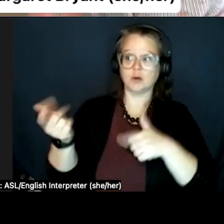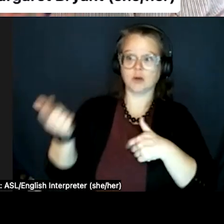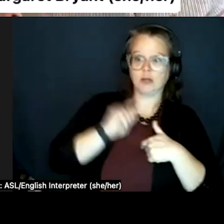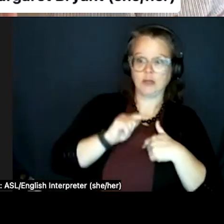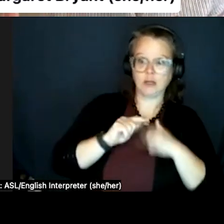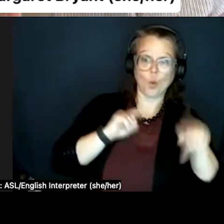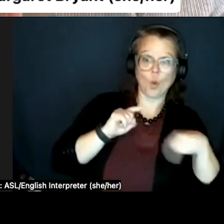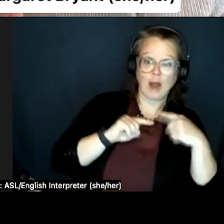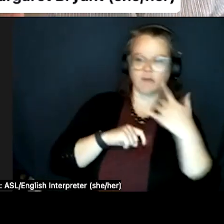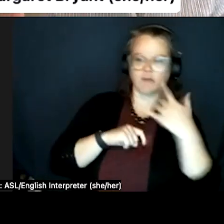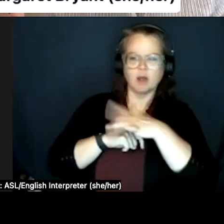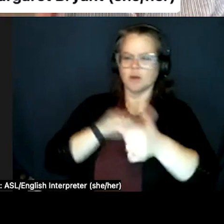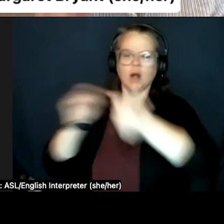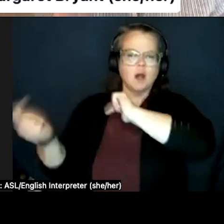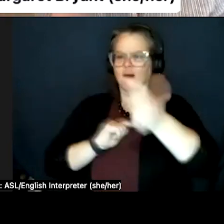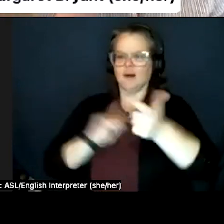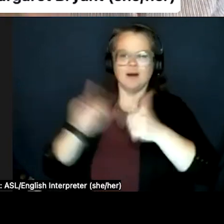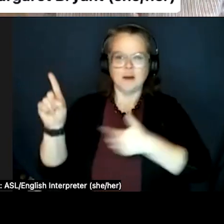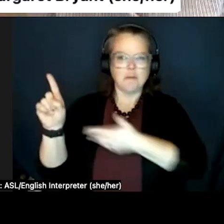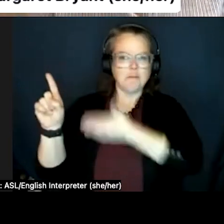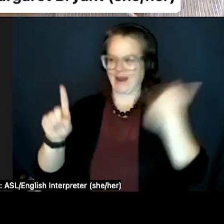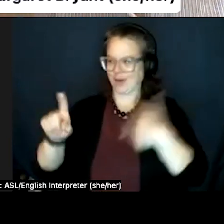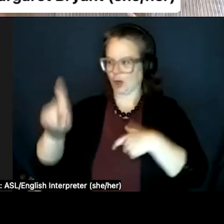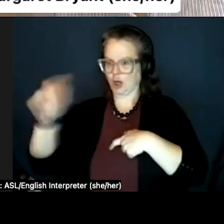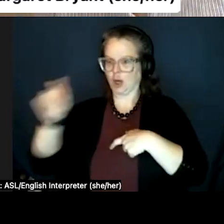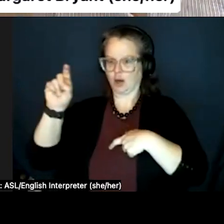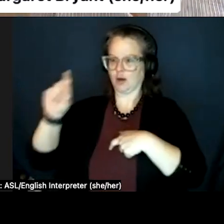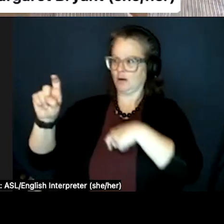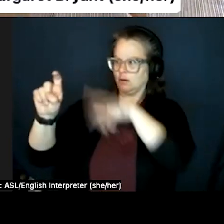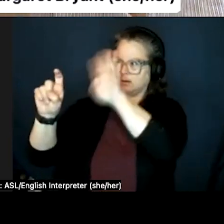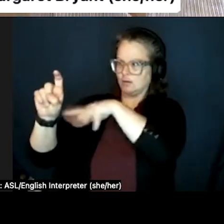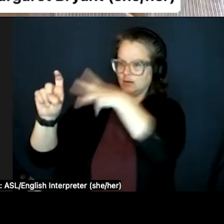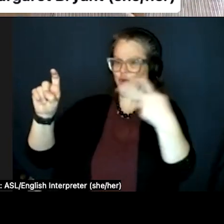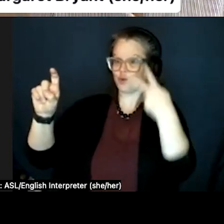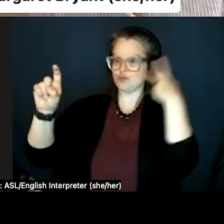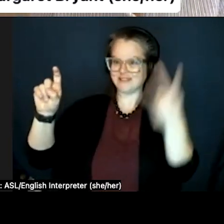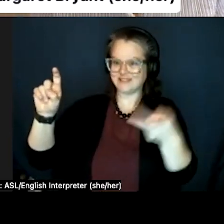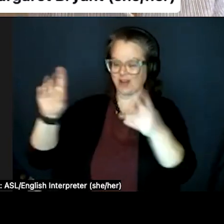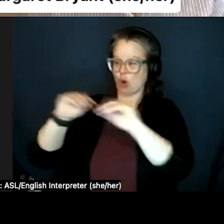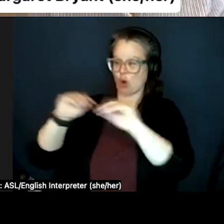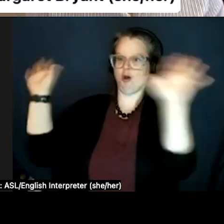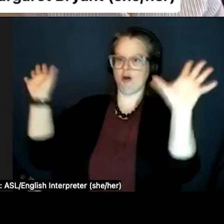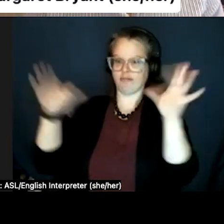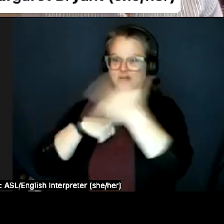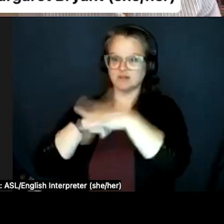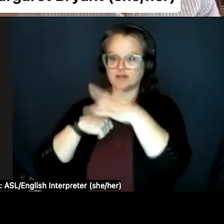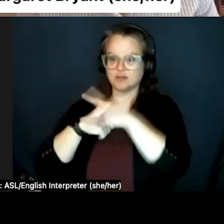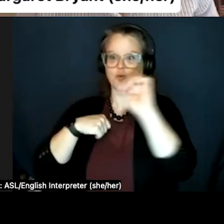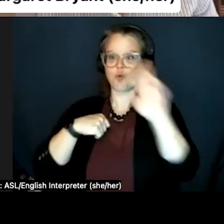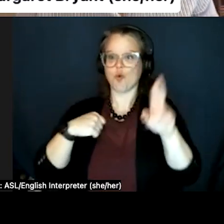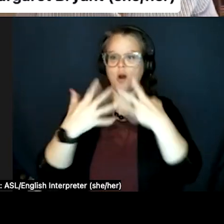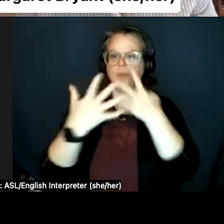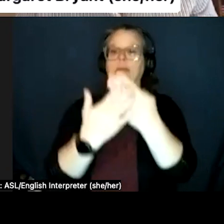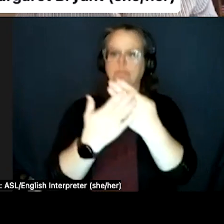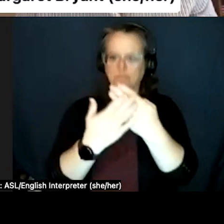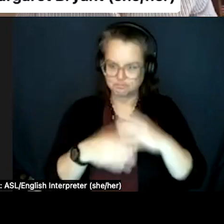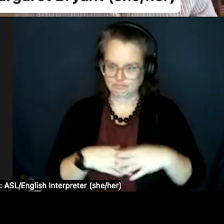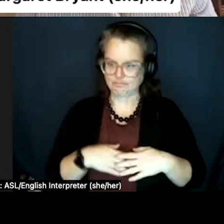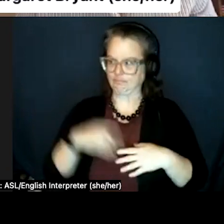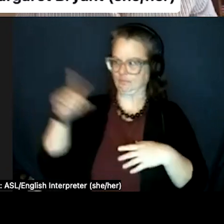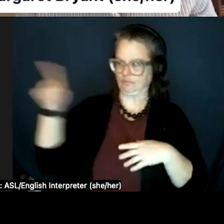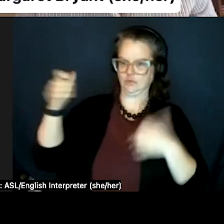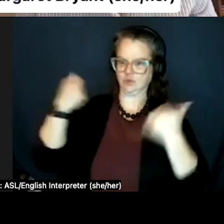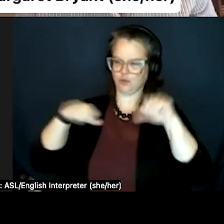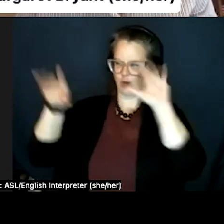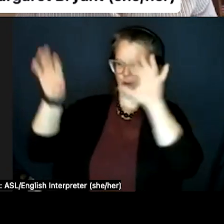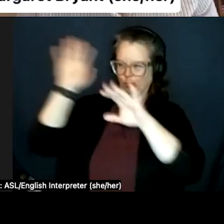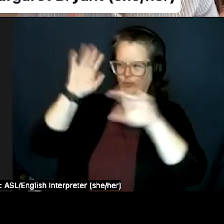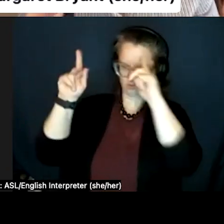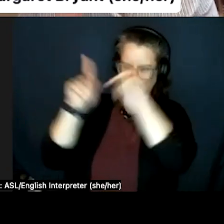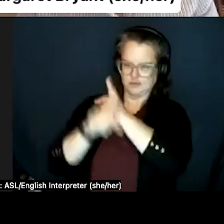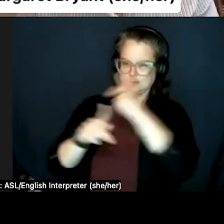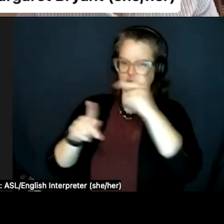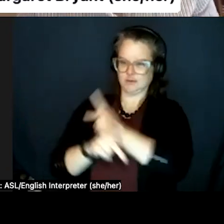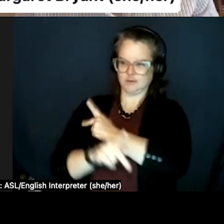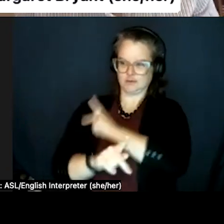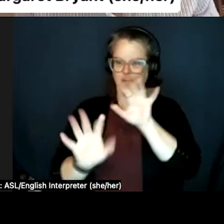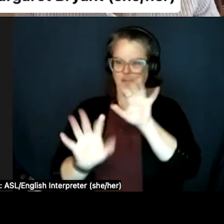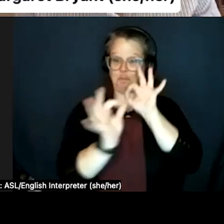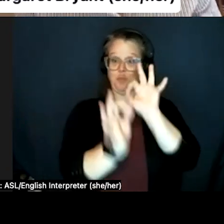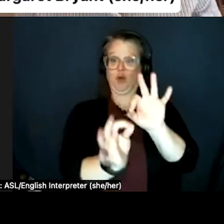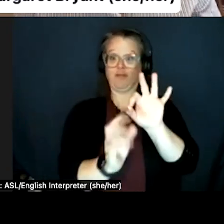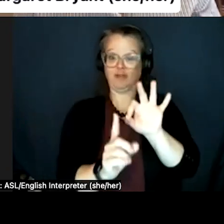using the find a time function to move that meeting to a time that suits everyone. Yeah,